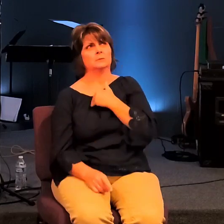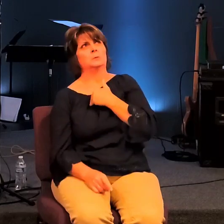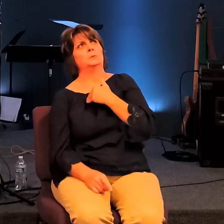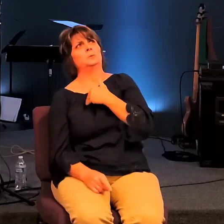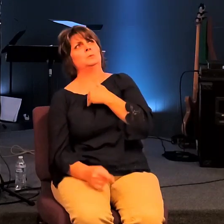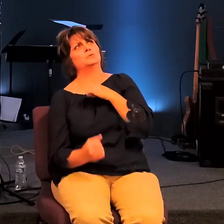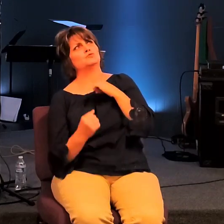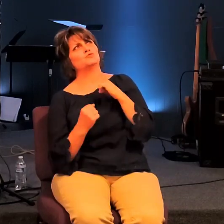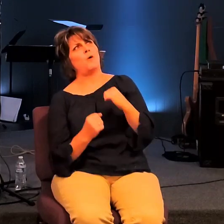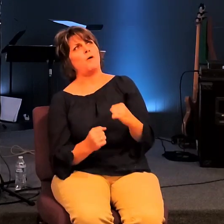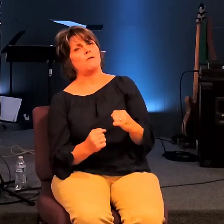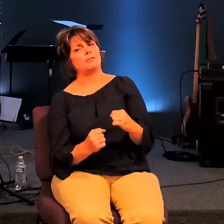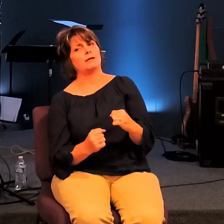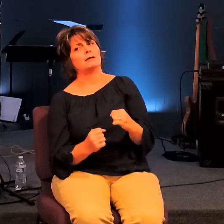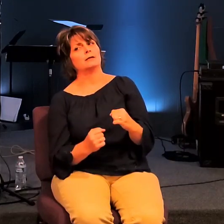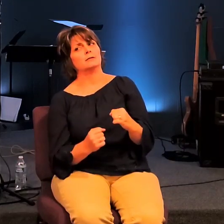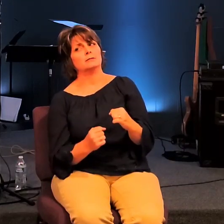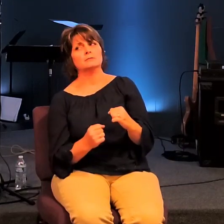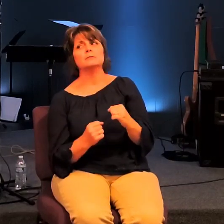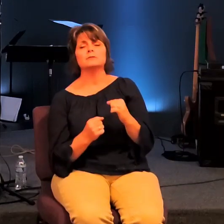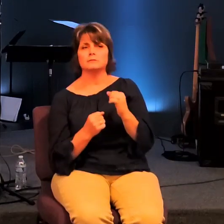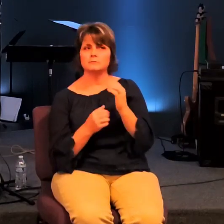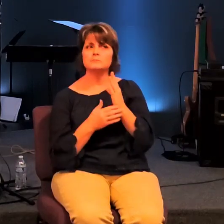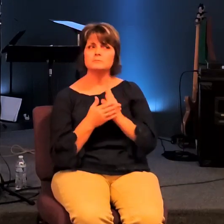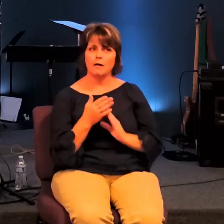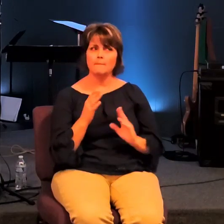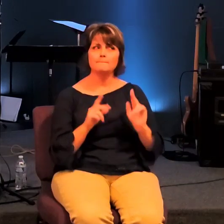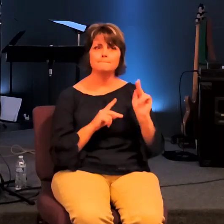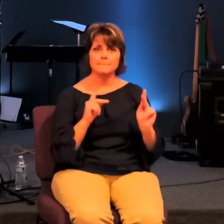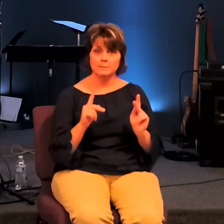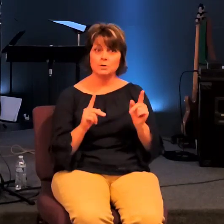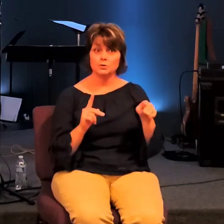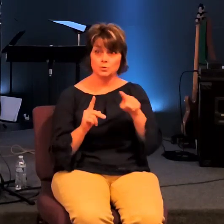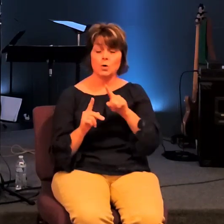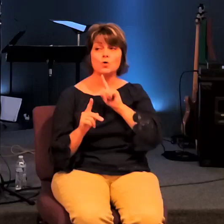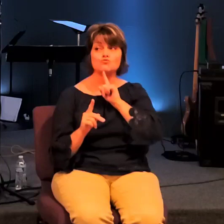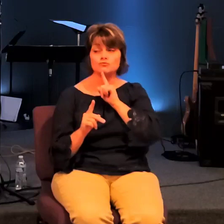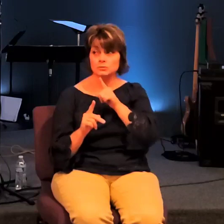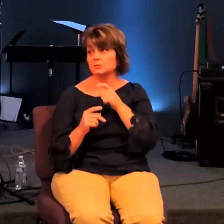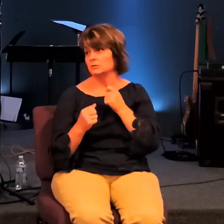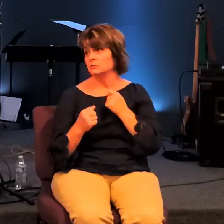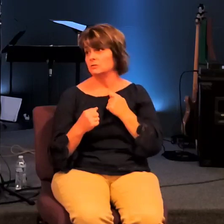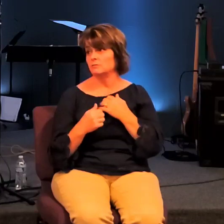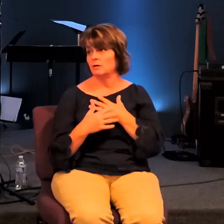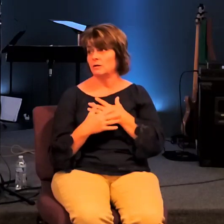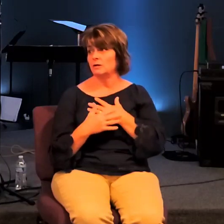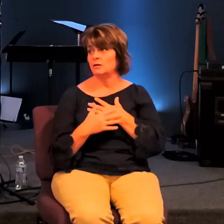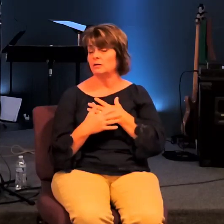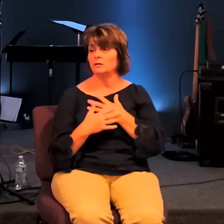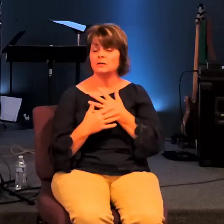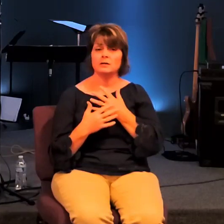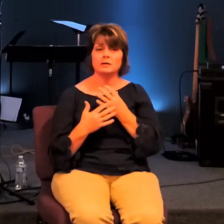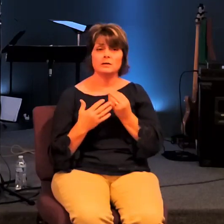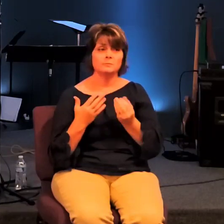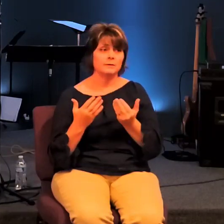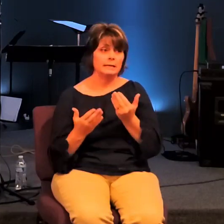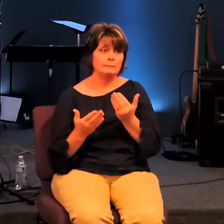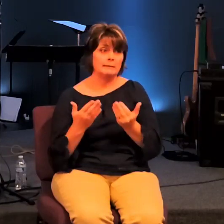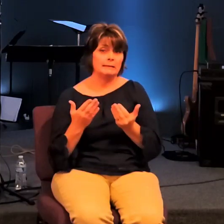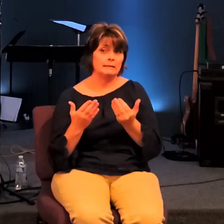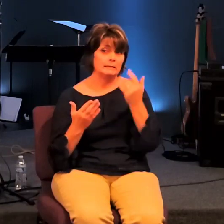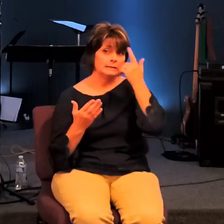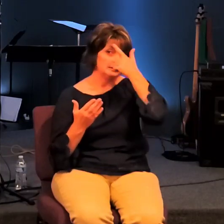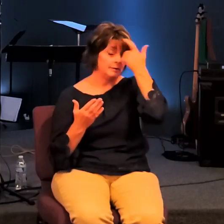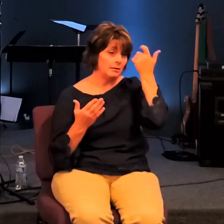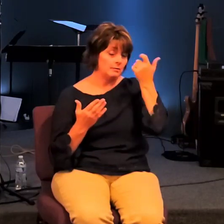are some people that you're really afraid and make it maybe ask what's going on in the